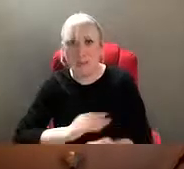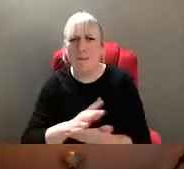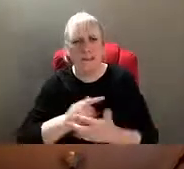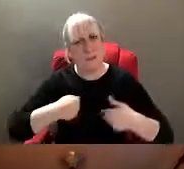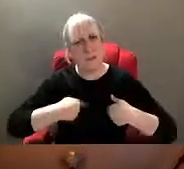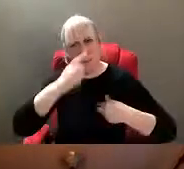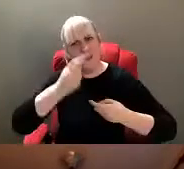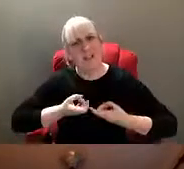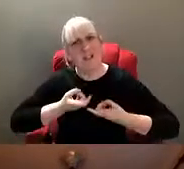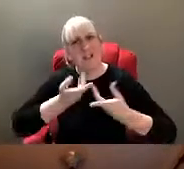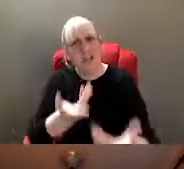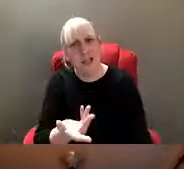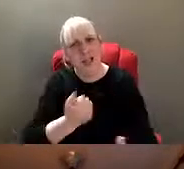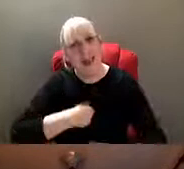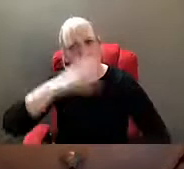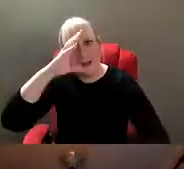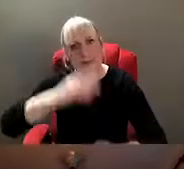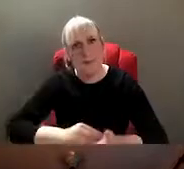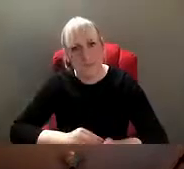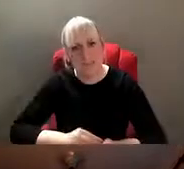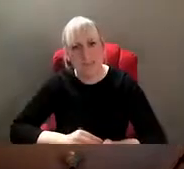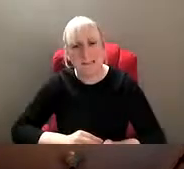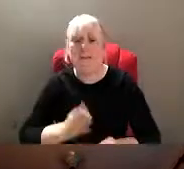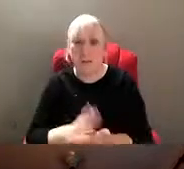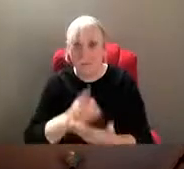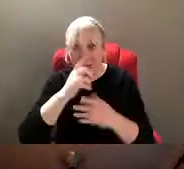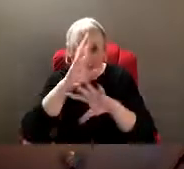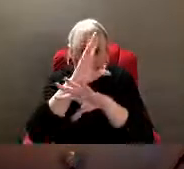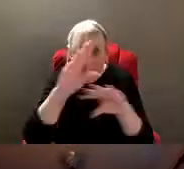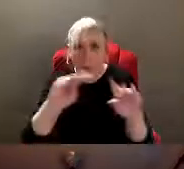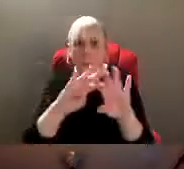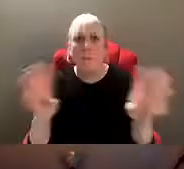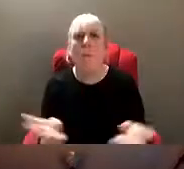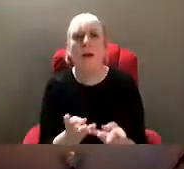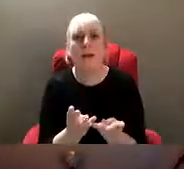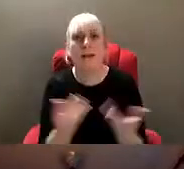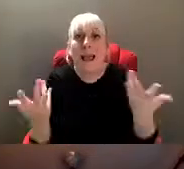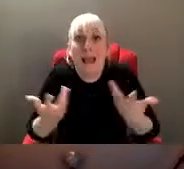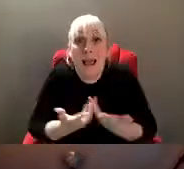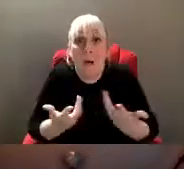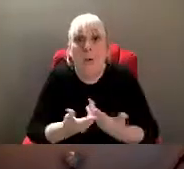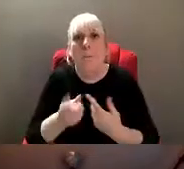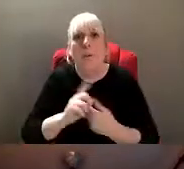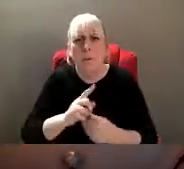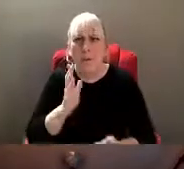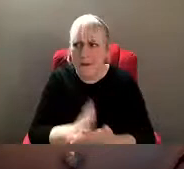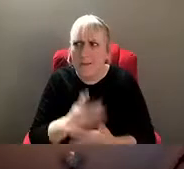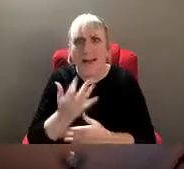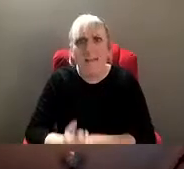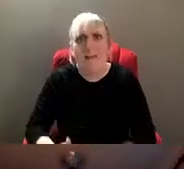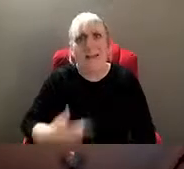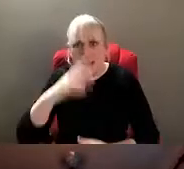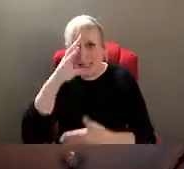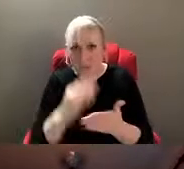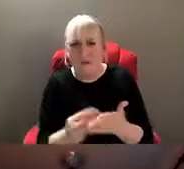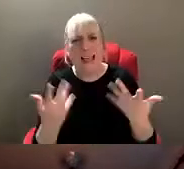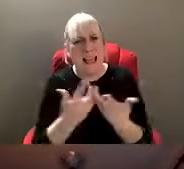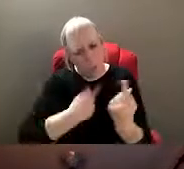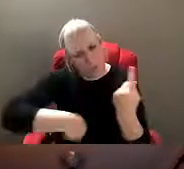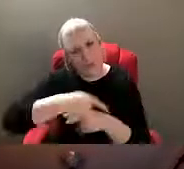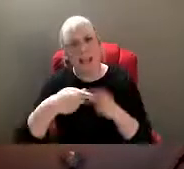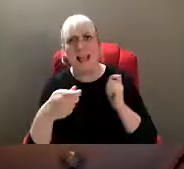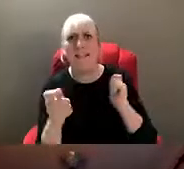and to to inform the world how um people with lifted experience are adapting in the climate